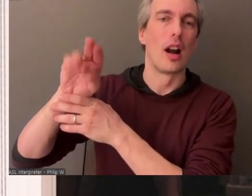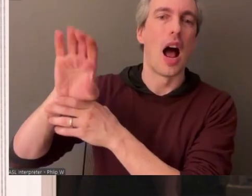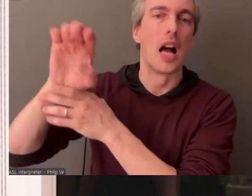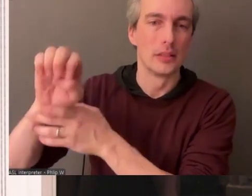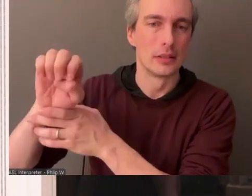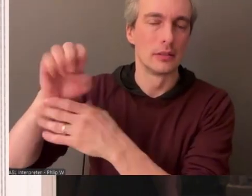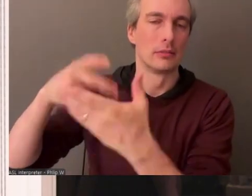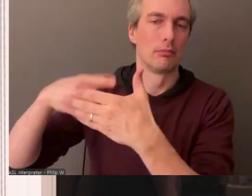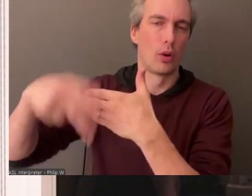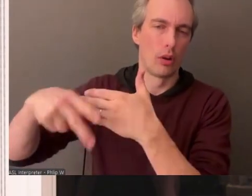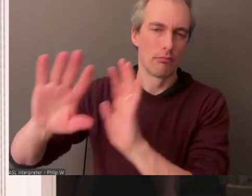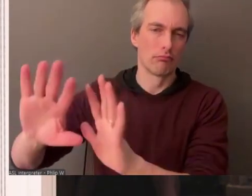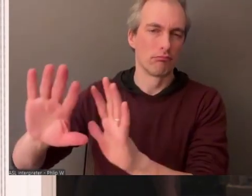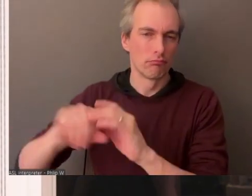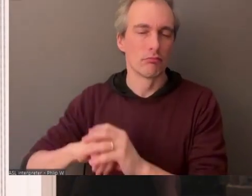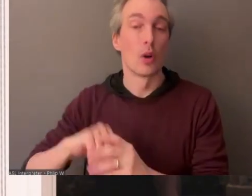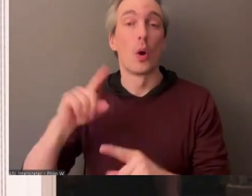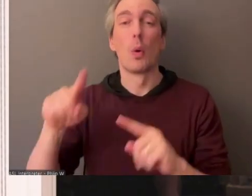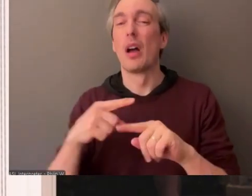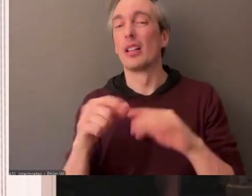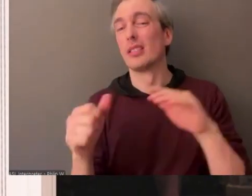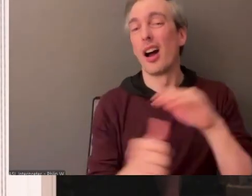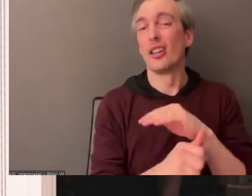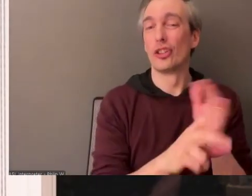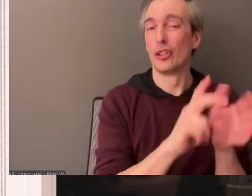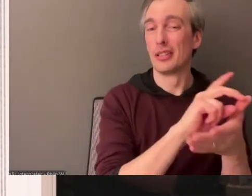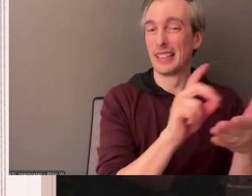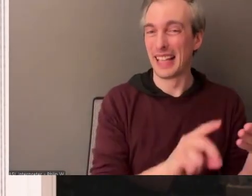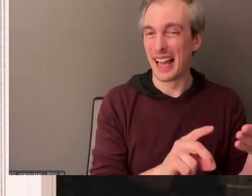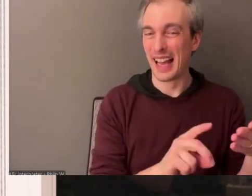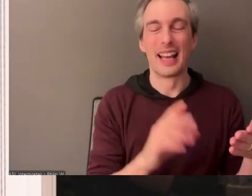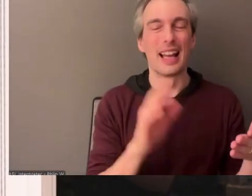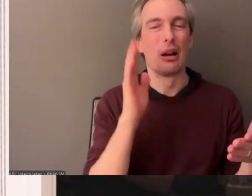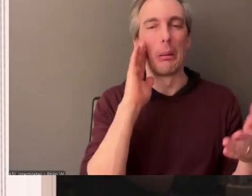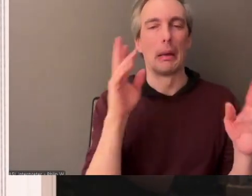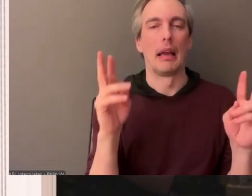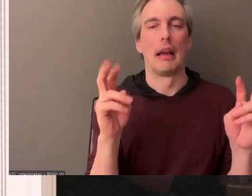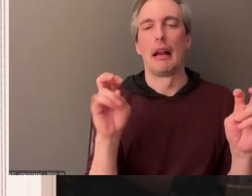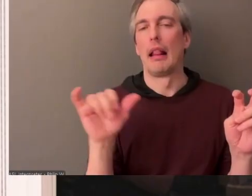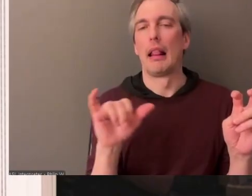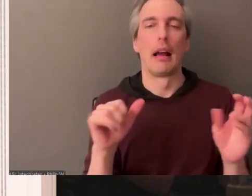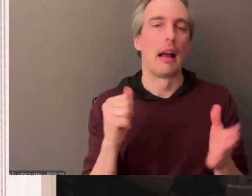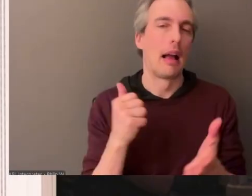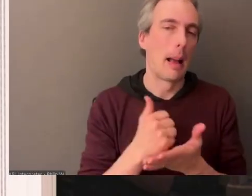the trap, I think, of being a help desk. Or a service desk sort of program. Which is impactful work.